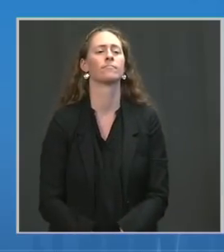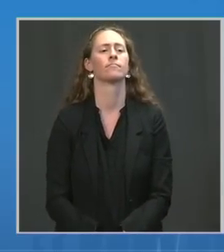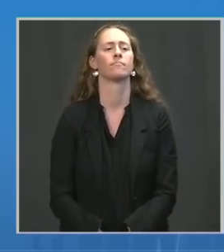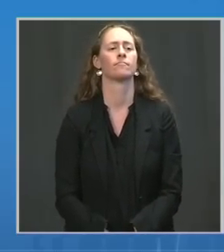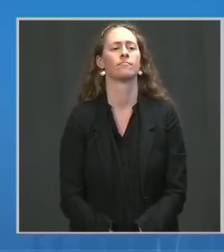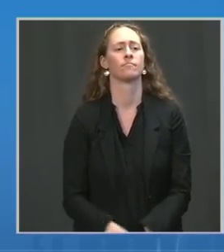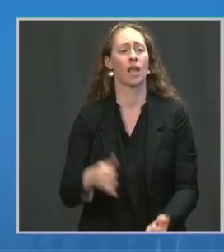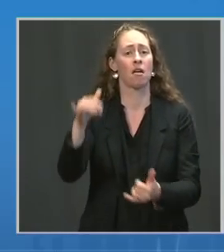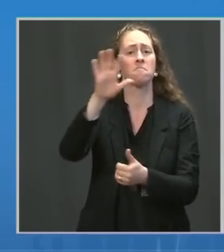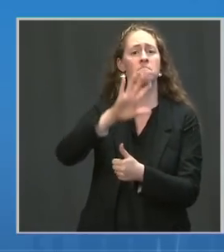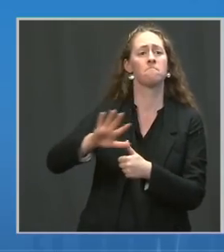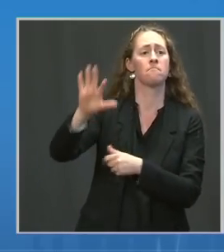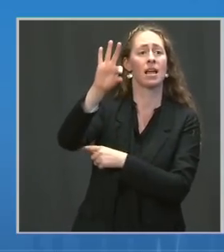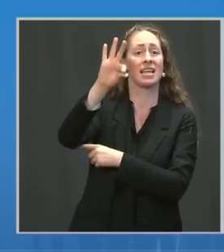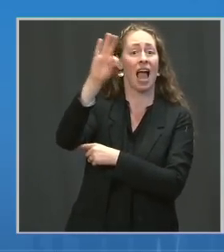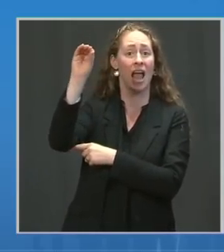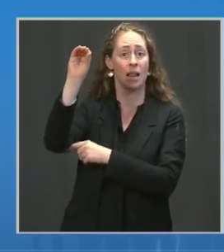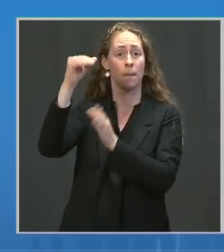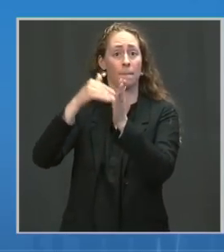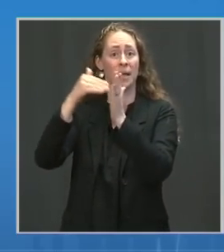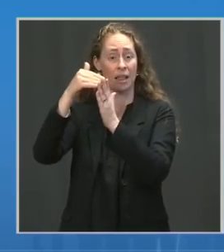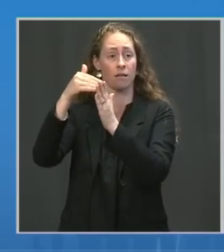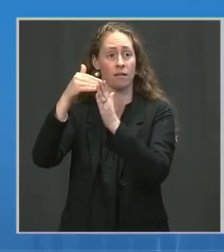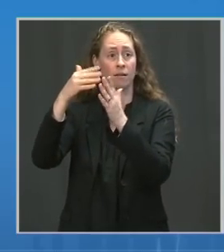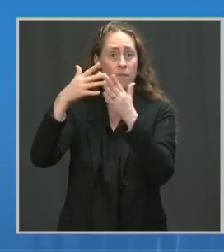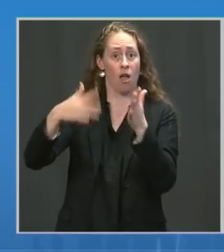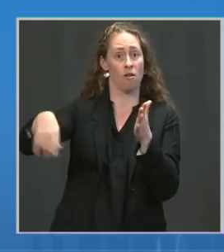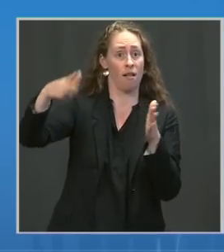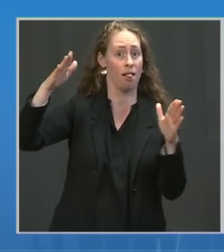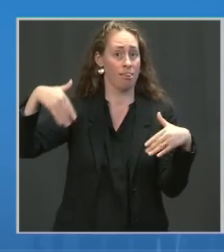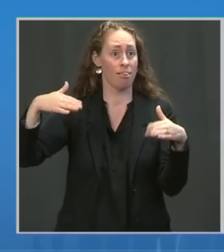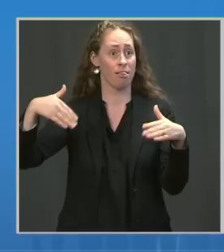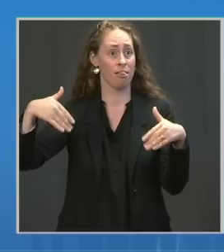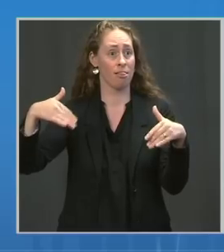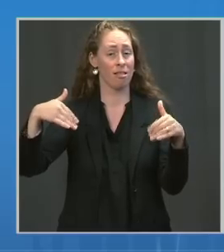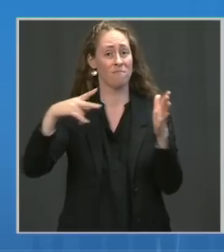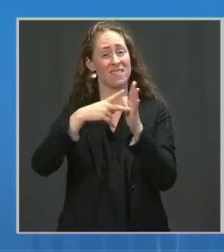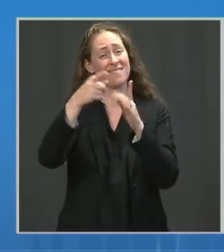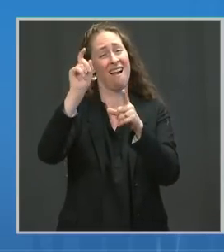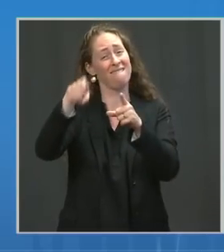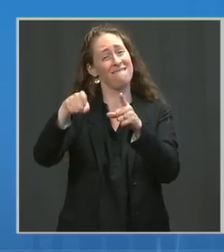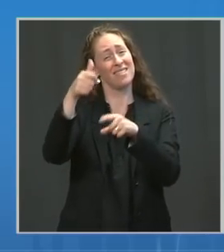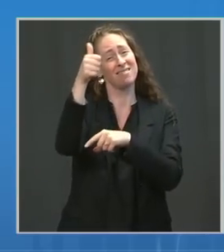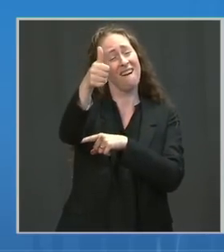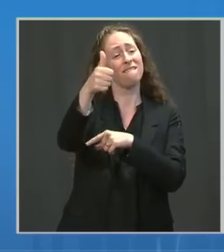who are unvaccinated. And we need them to do their part, roll up their sleeves, and get vaccinated.